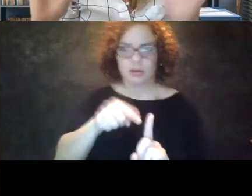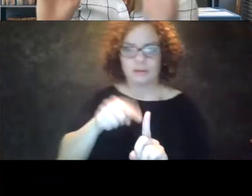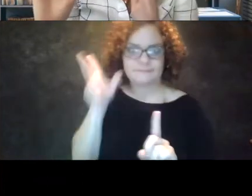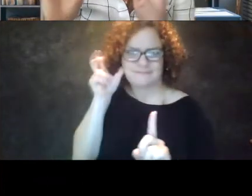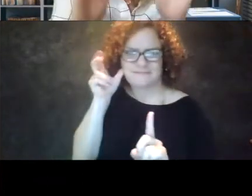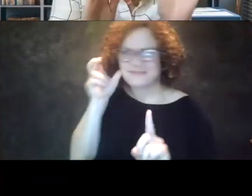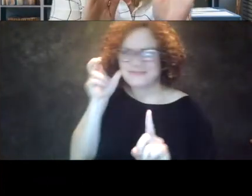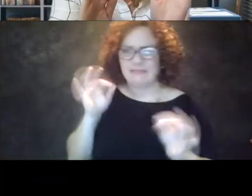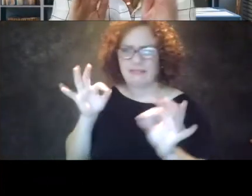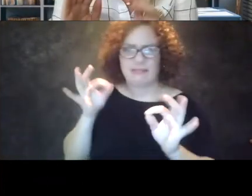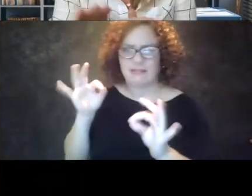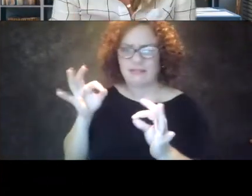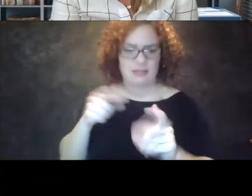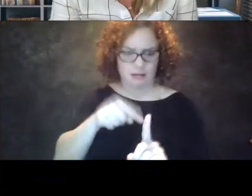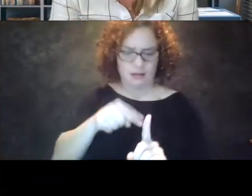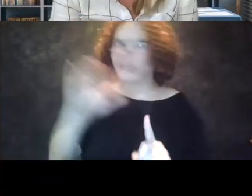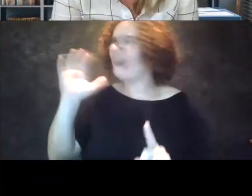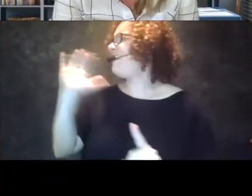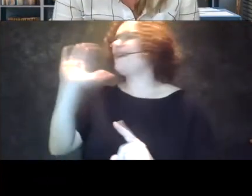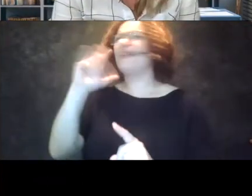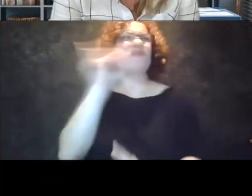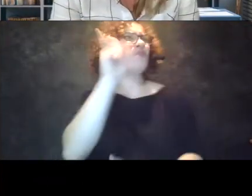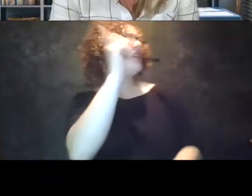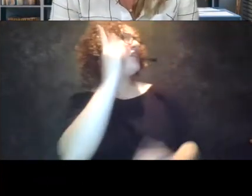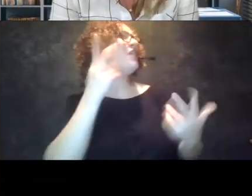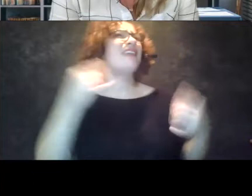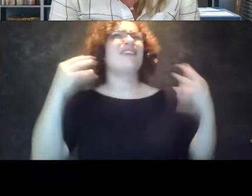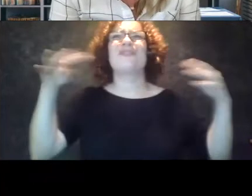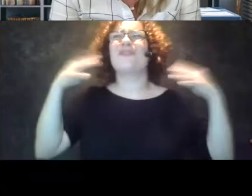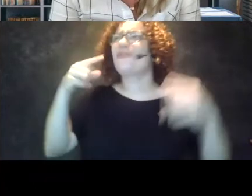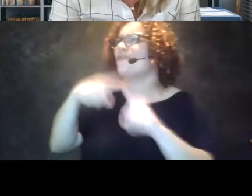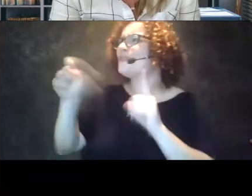distracted. And he kept looking around trying to figure out where the sound was coming from.